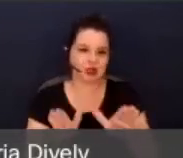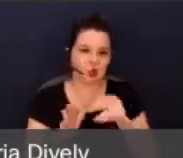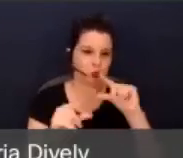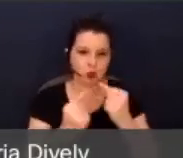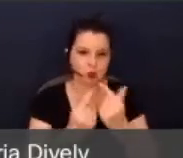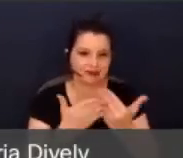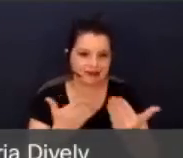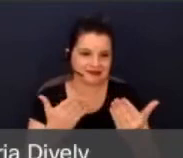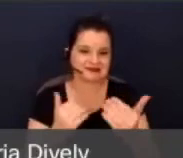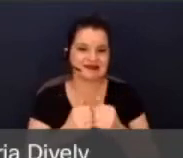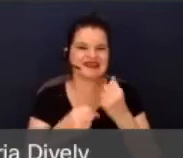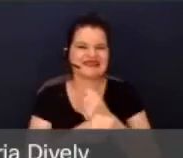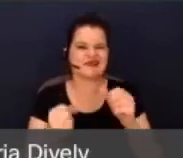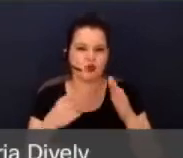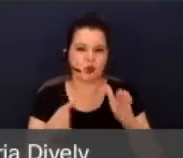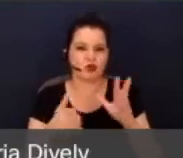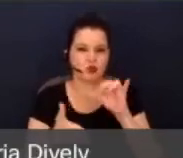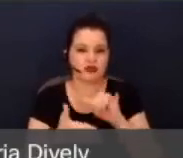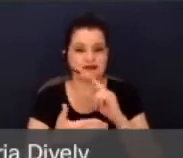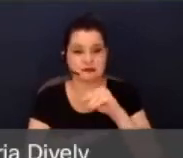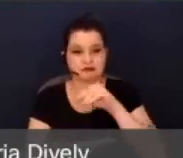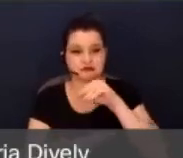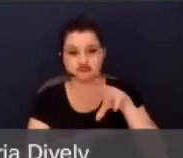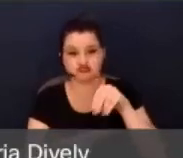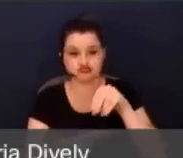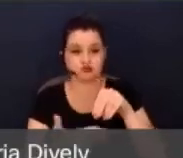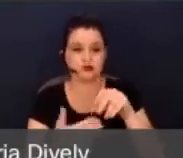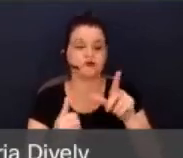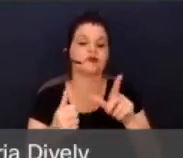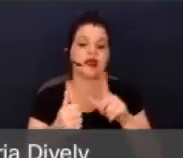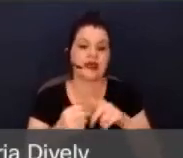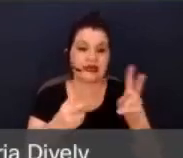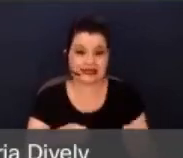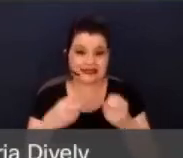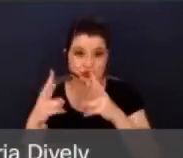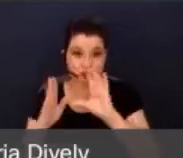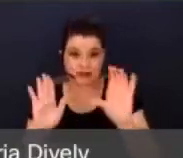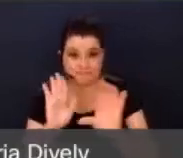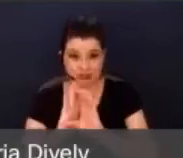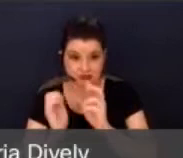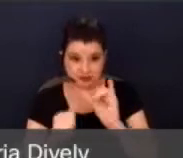A saf- safer way of doing it is to take a screenshot and insert an image of it.